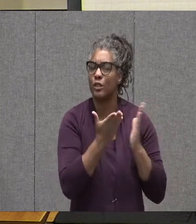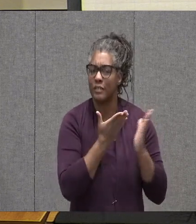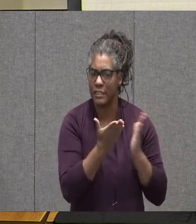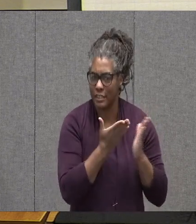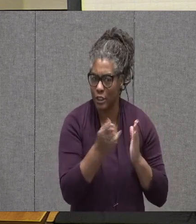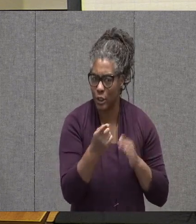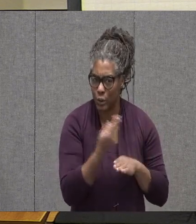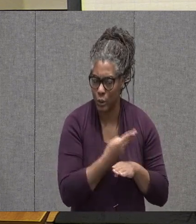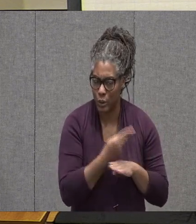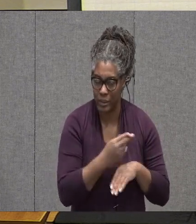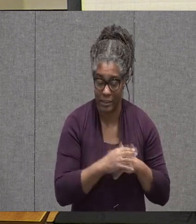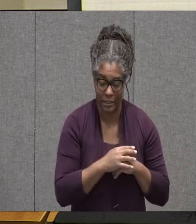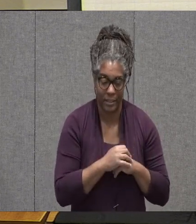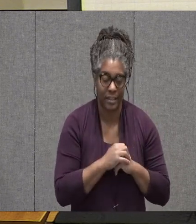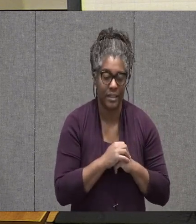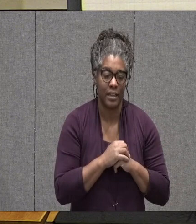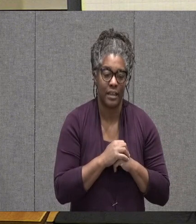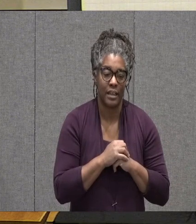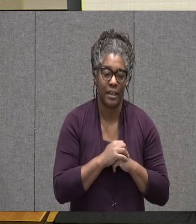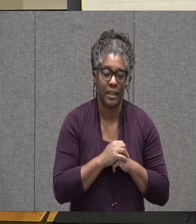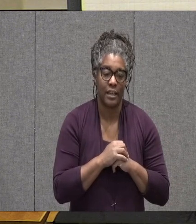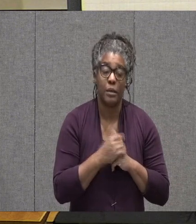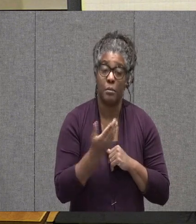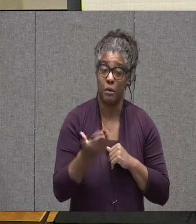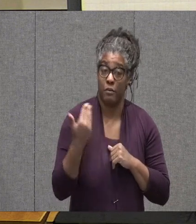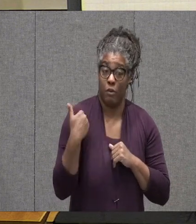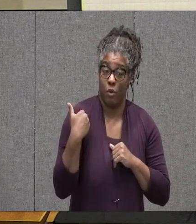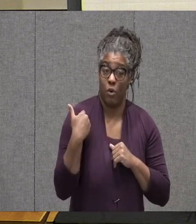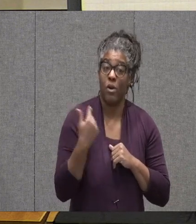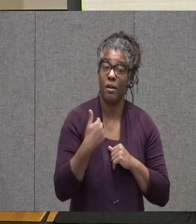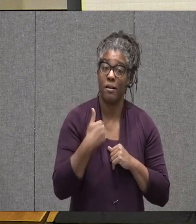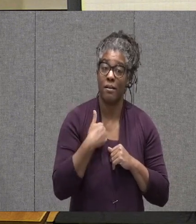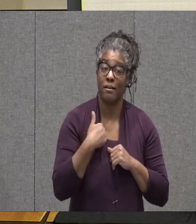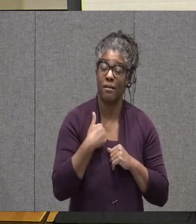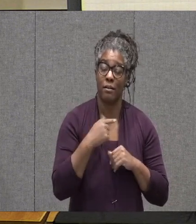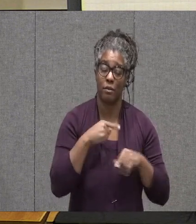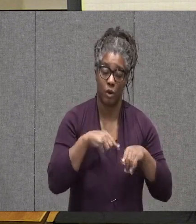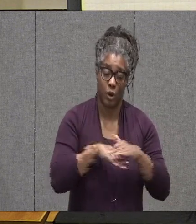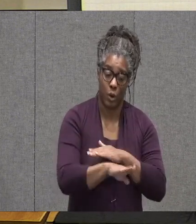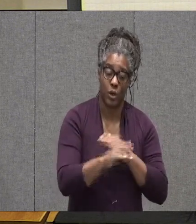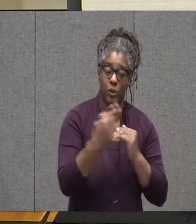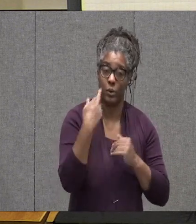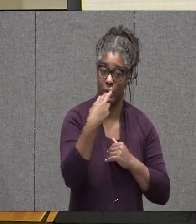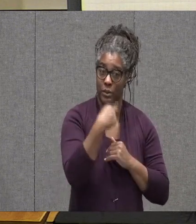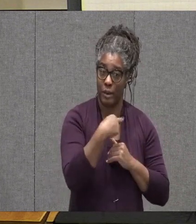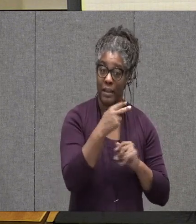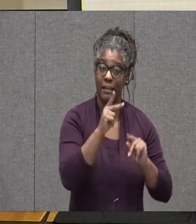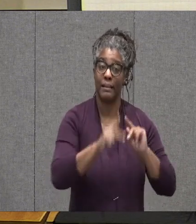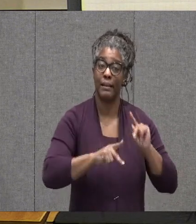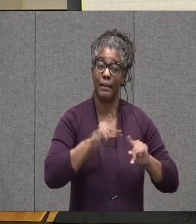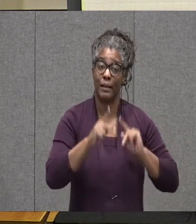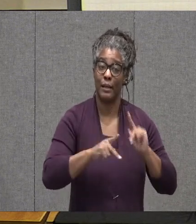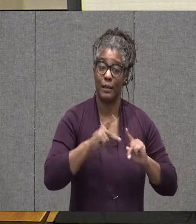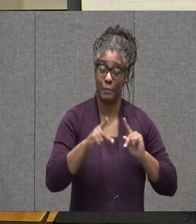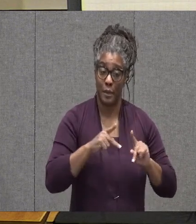but when I used to go into restaurants and the people working in the restaurant would take my order and bring my food,